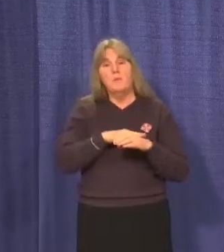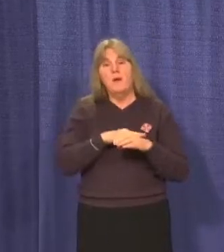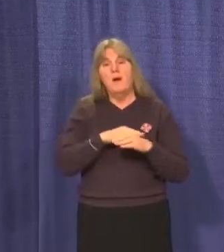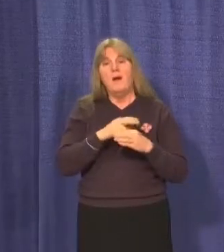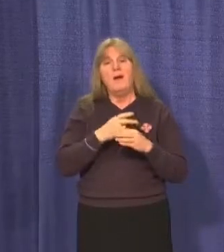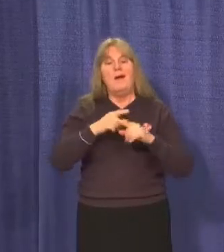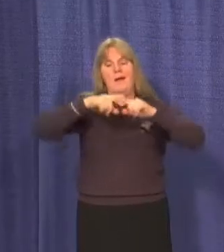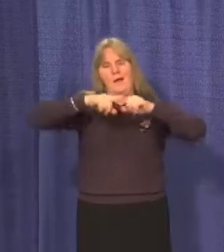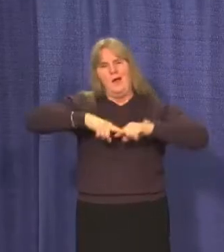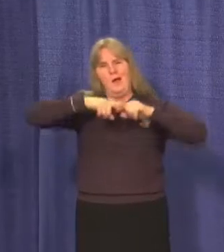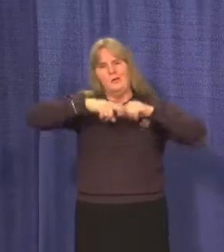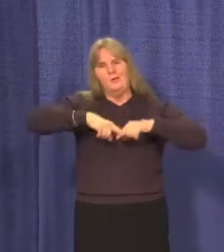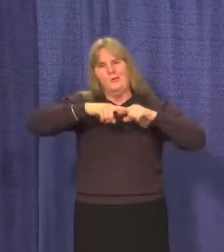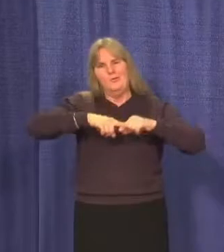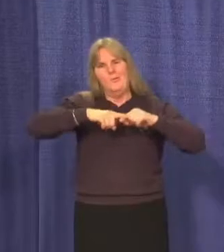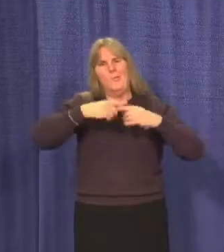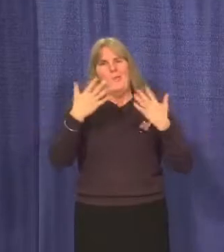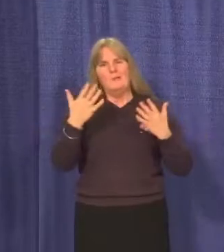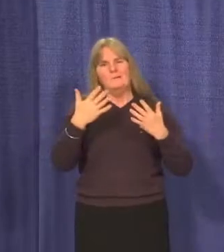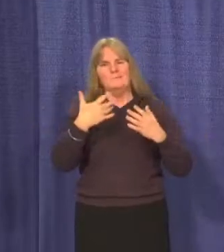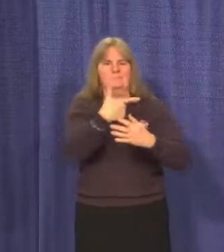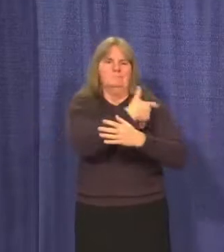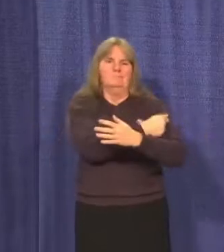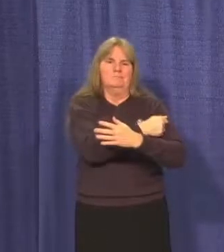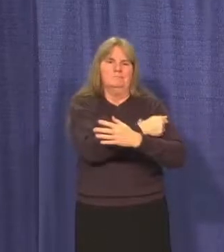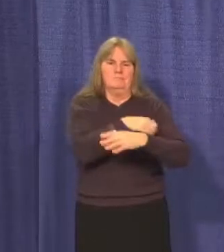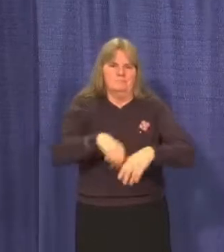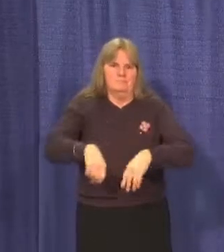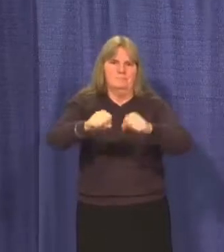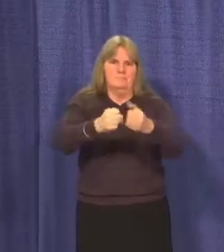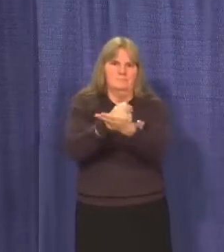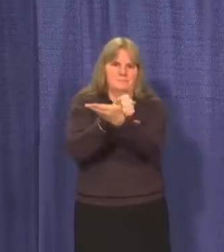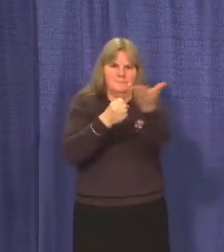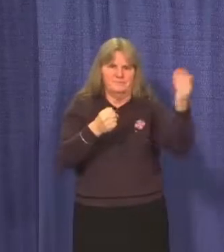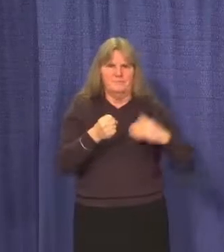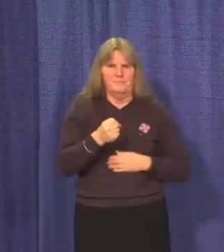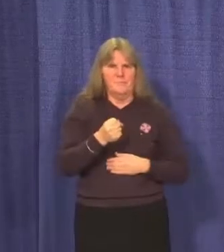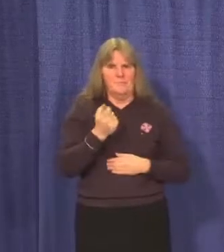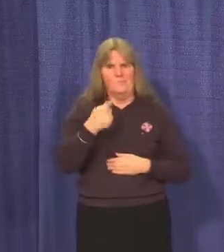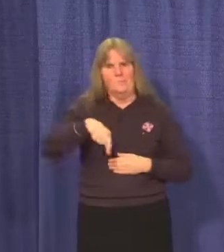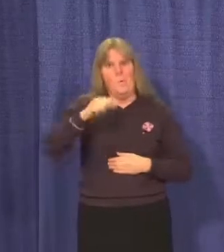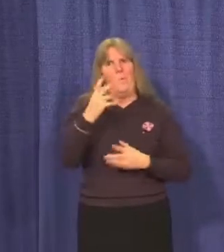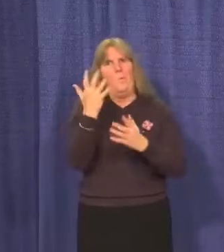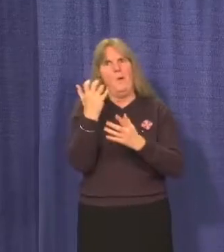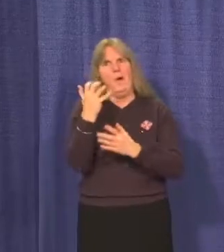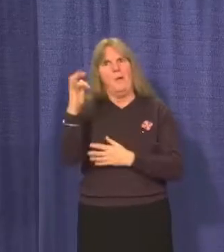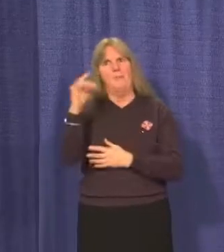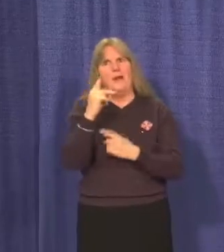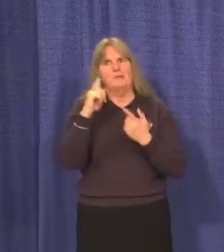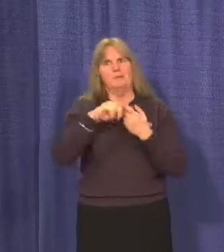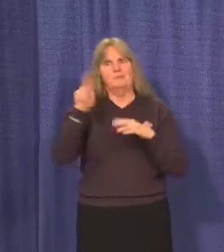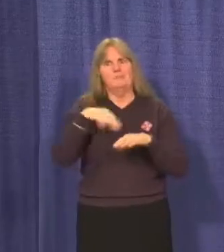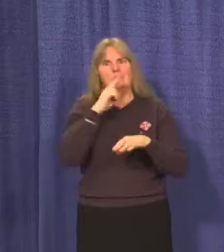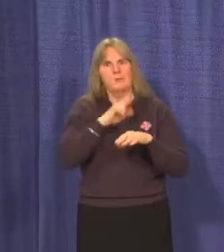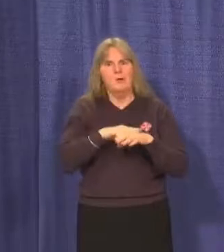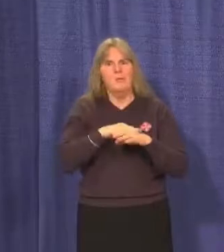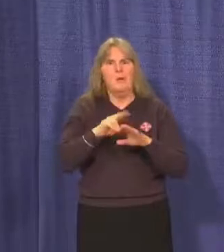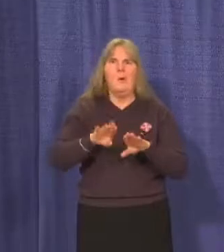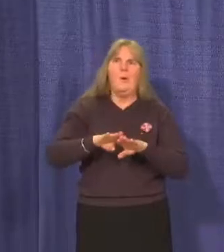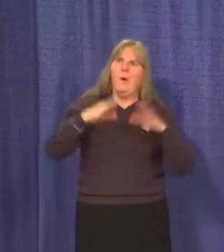depend on a maximum uptake of the vaccine. We all want and need to get back to that time when we can reopen